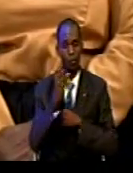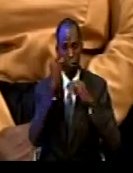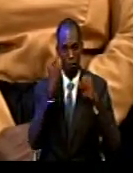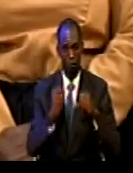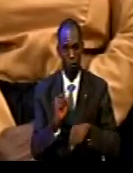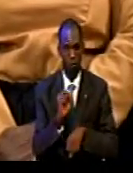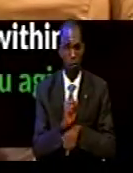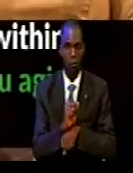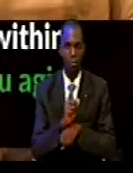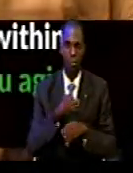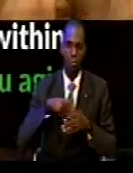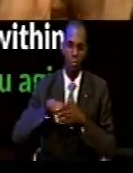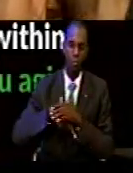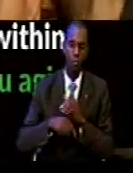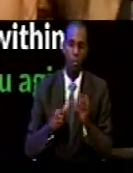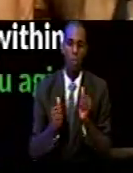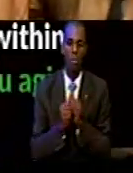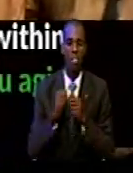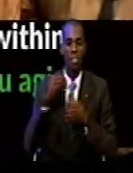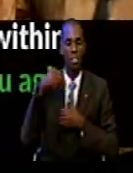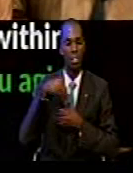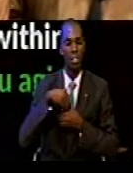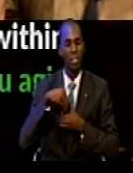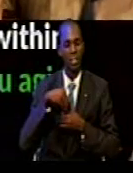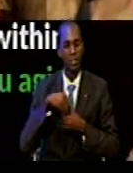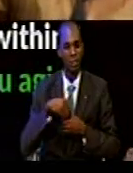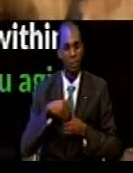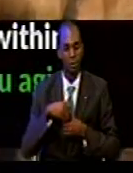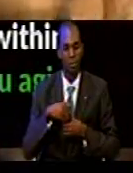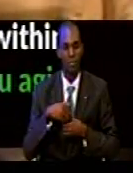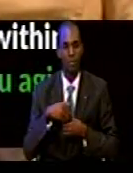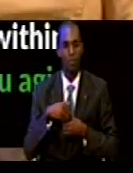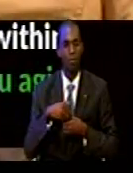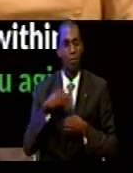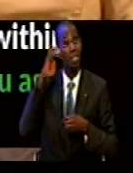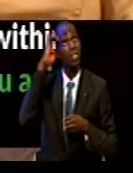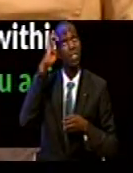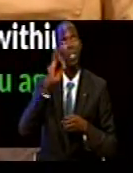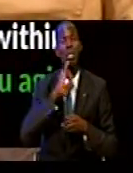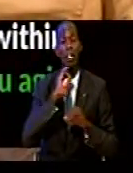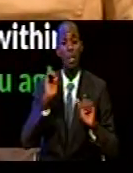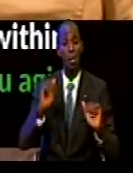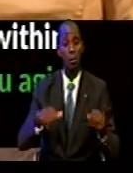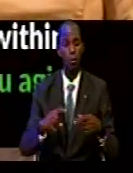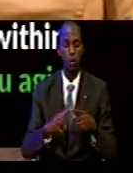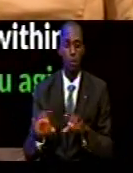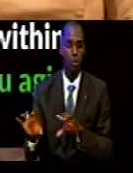if we let god's power walk deep we'll be